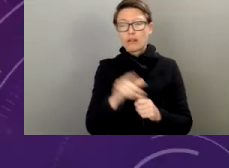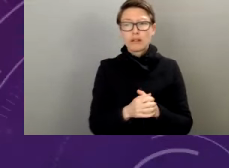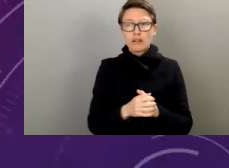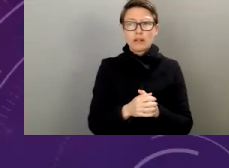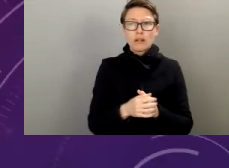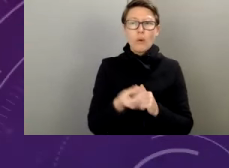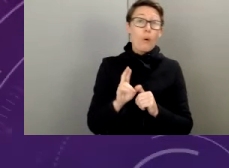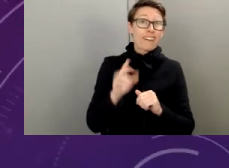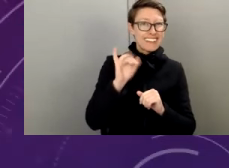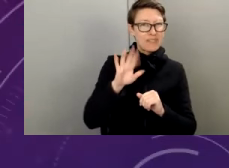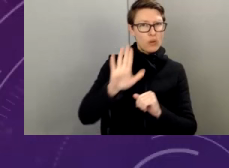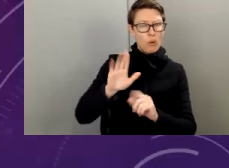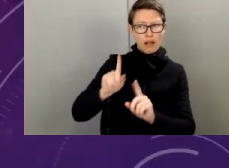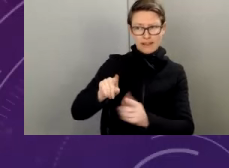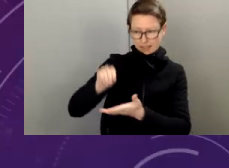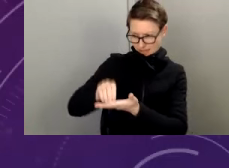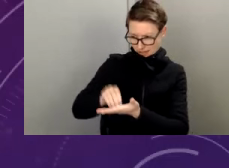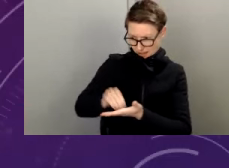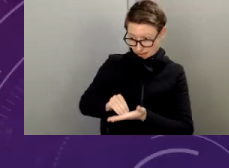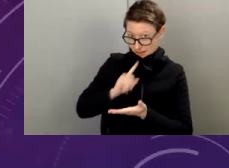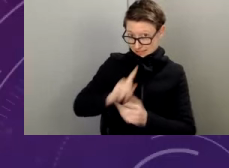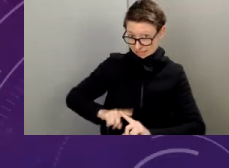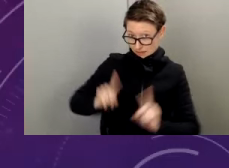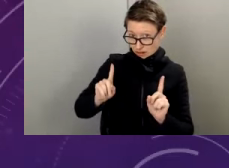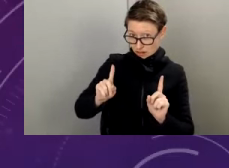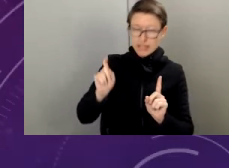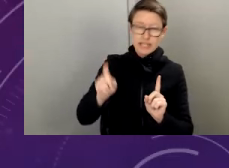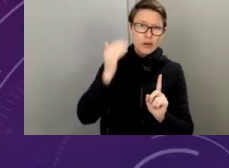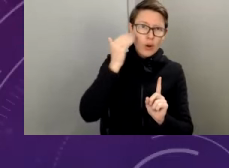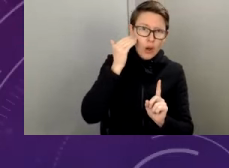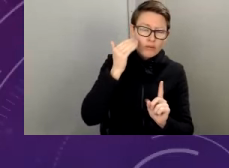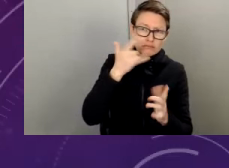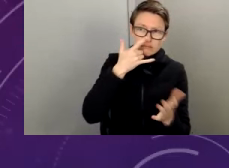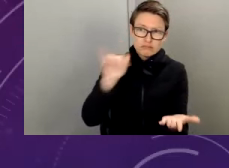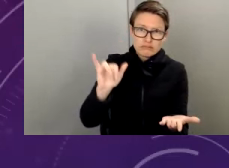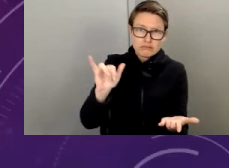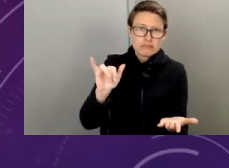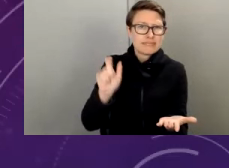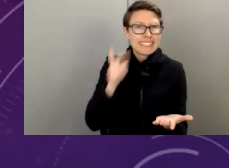We need to know how that goes and we do need to see their dates on there.